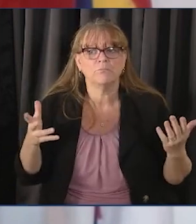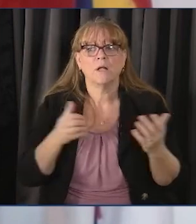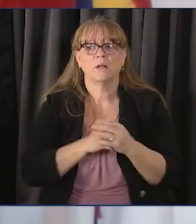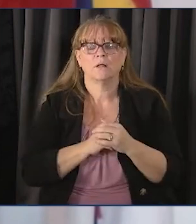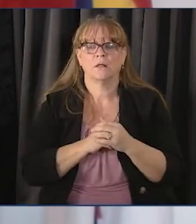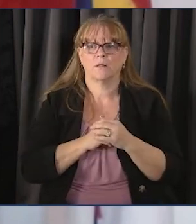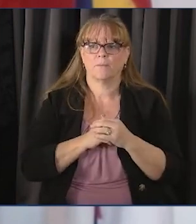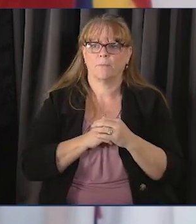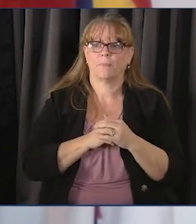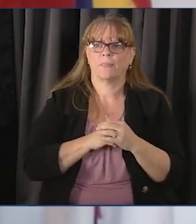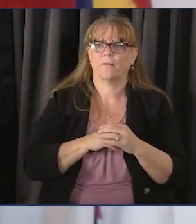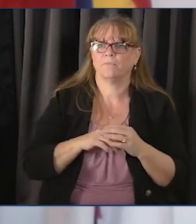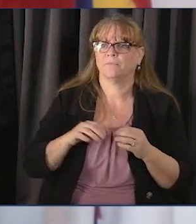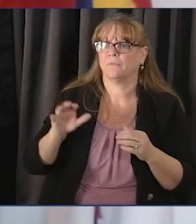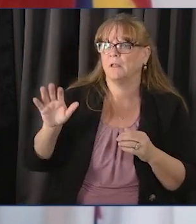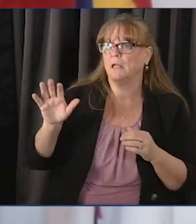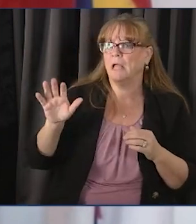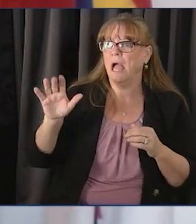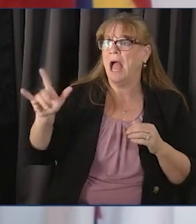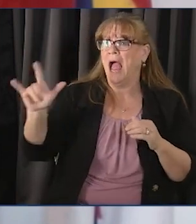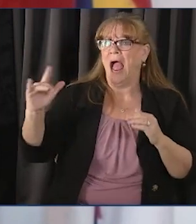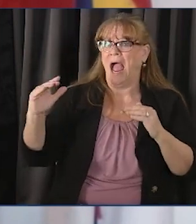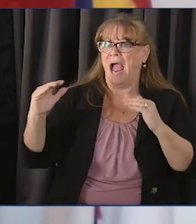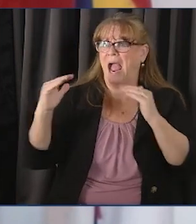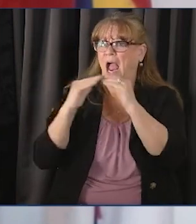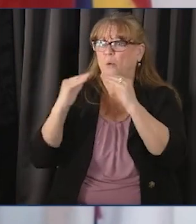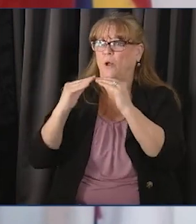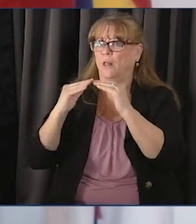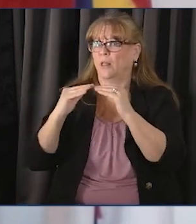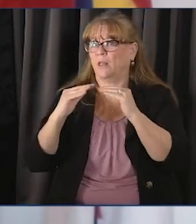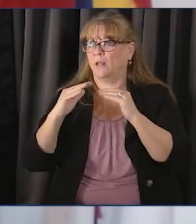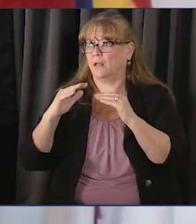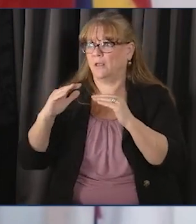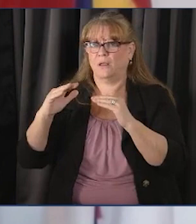in addition working to the in addition to working with the conventional hospital system